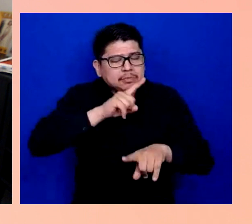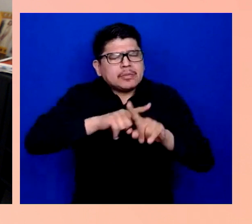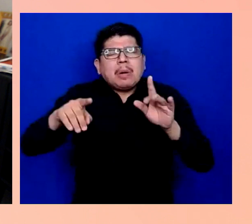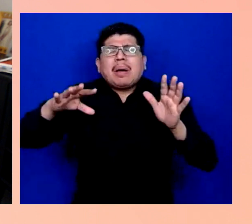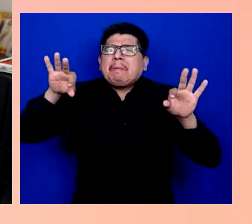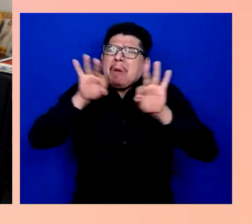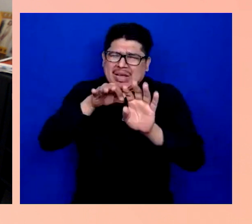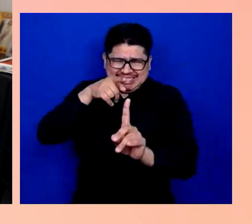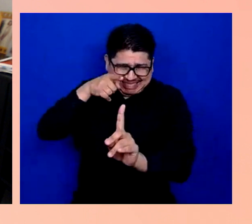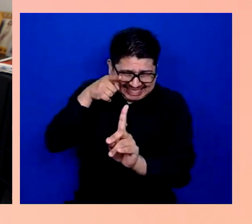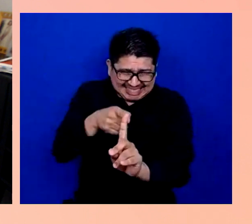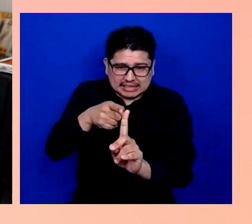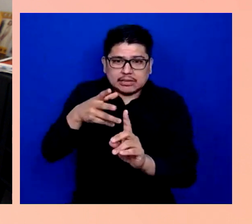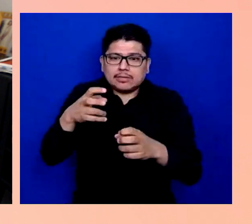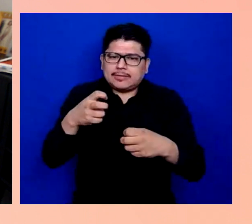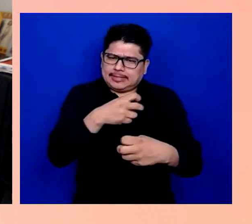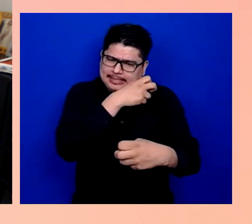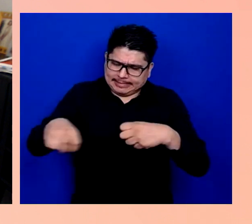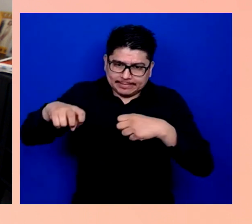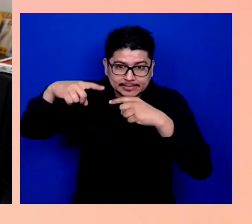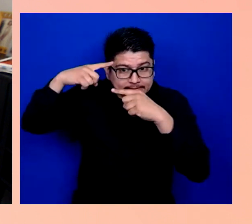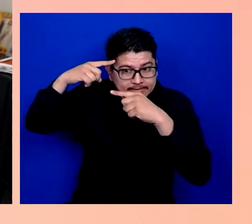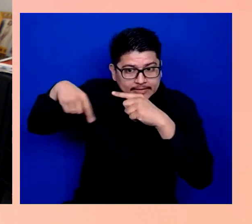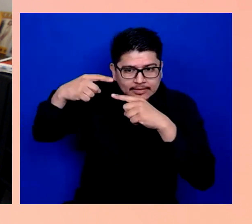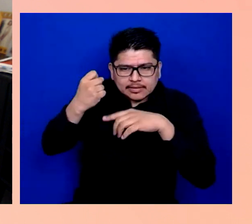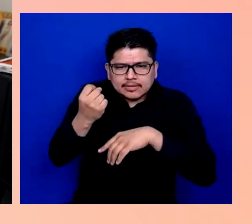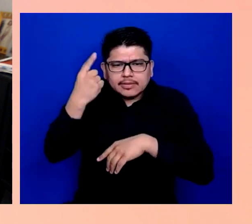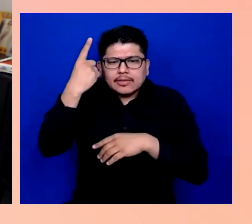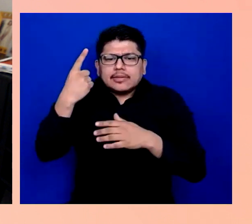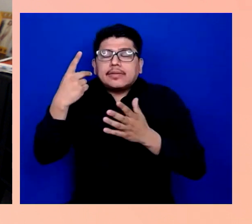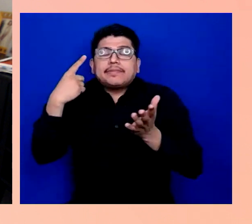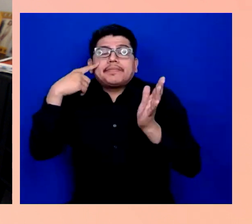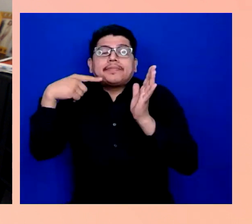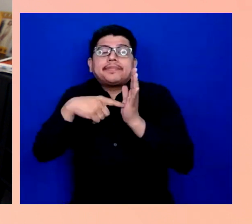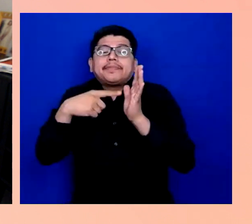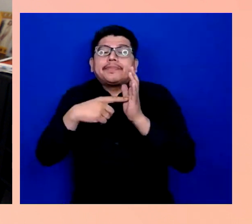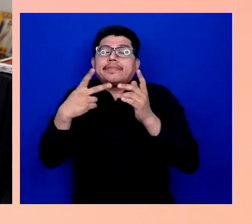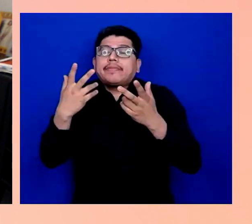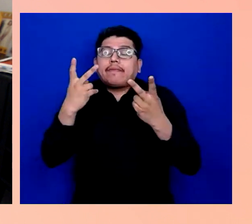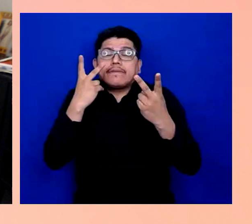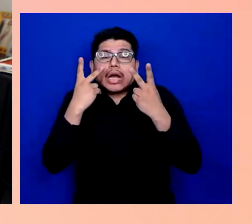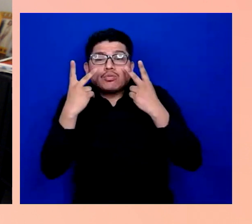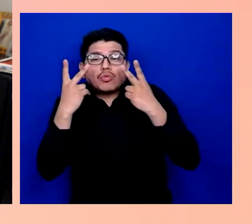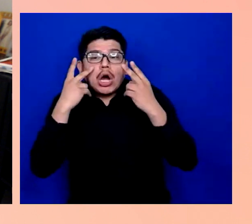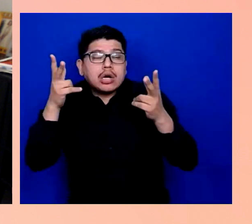for perhaps a sensory system, vision, hearing, or physical, you can't do it.